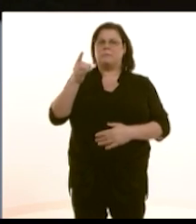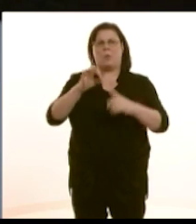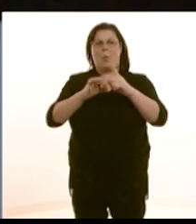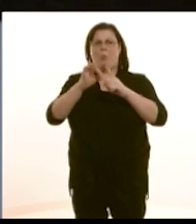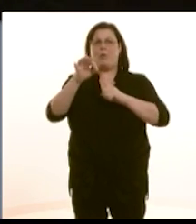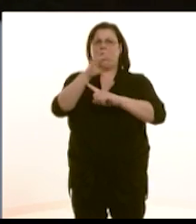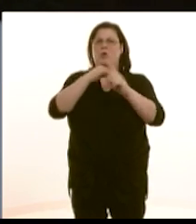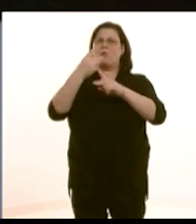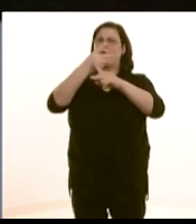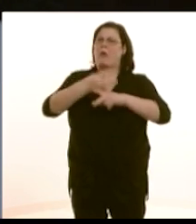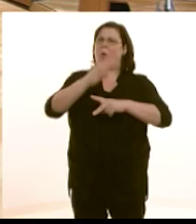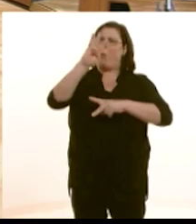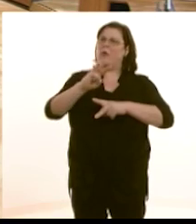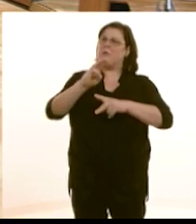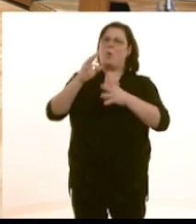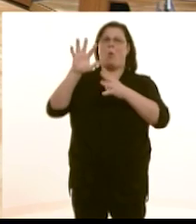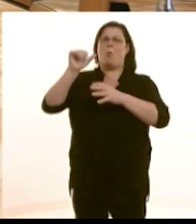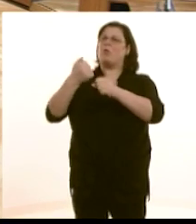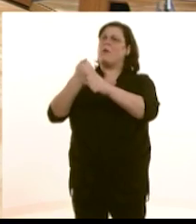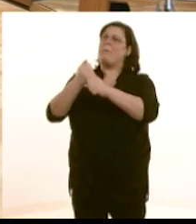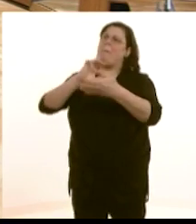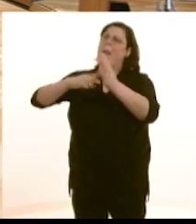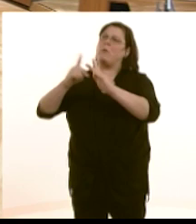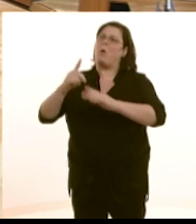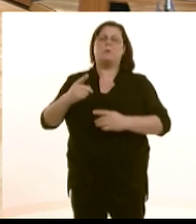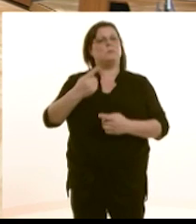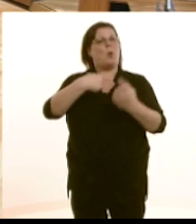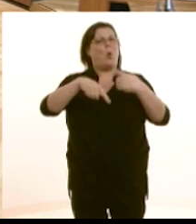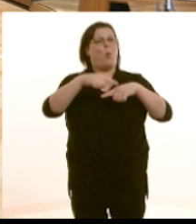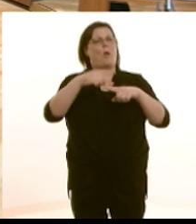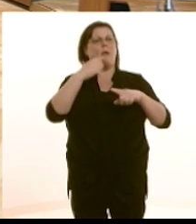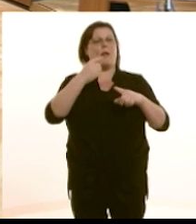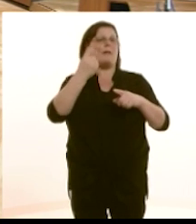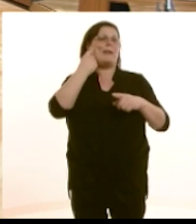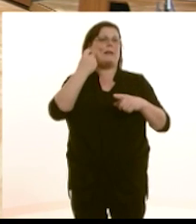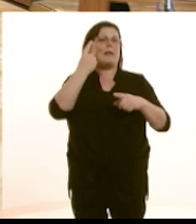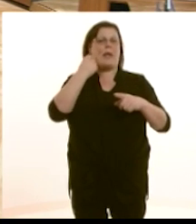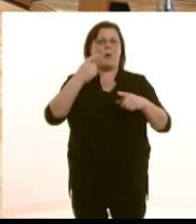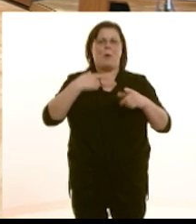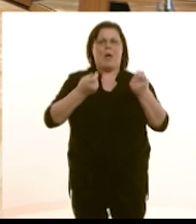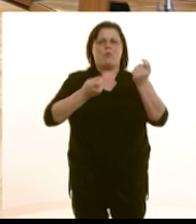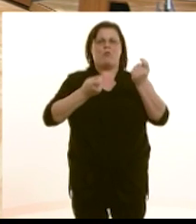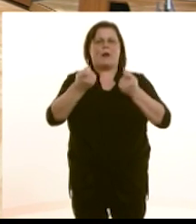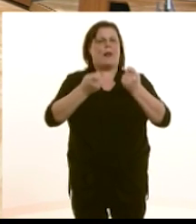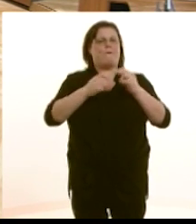Carwyn Jones: In Wales, we regulate for success. Yesterday, I sealed the new legislationóthe